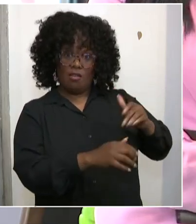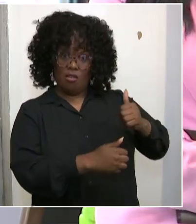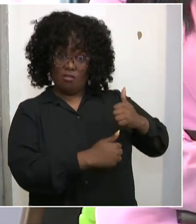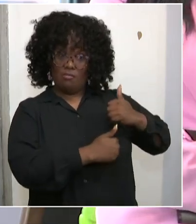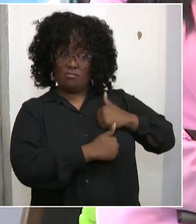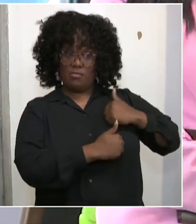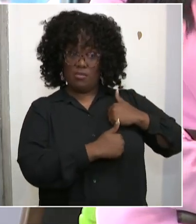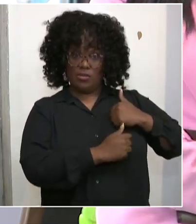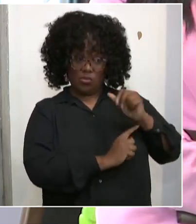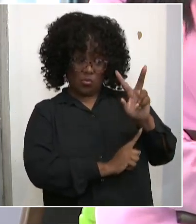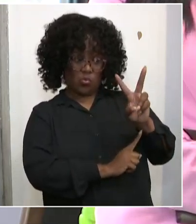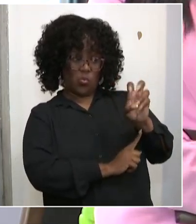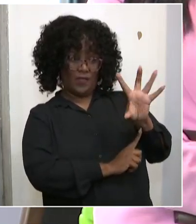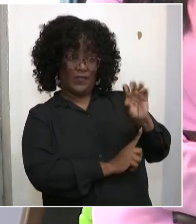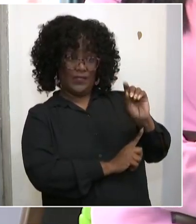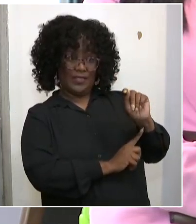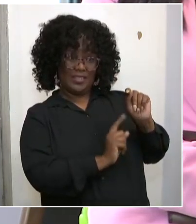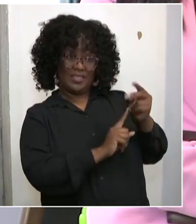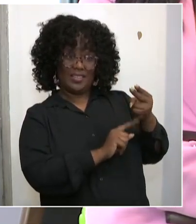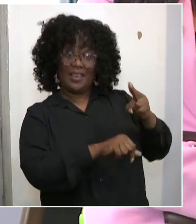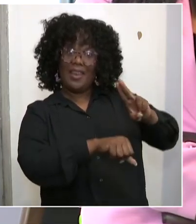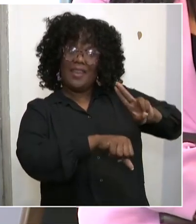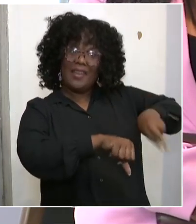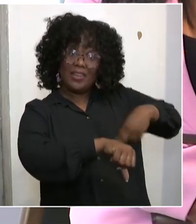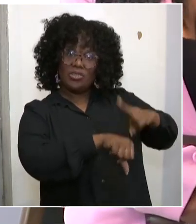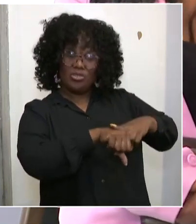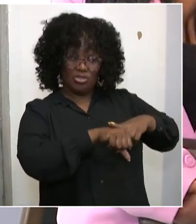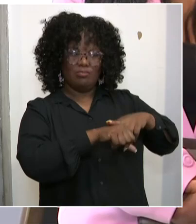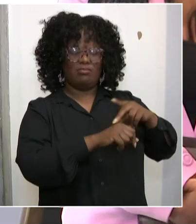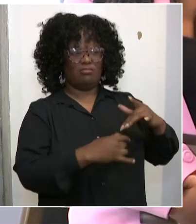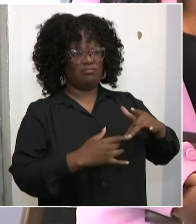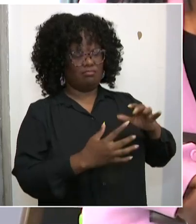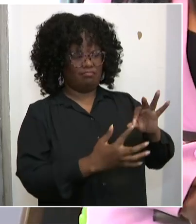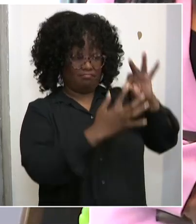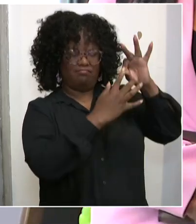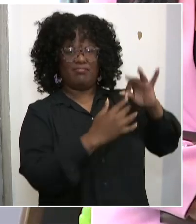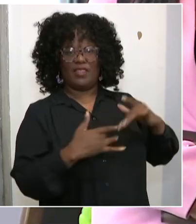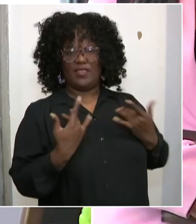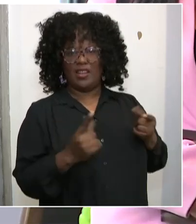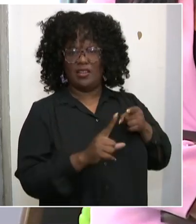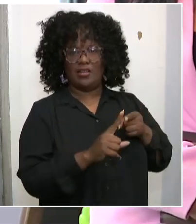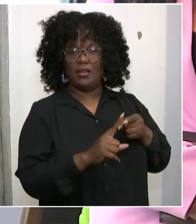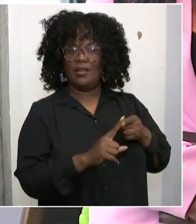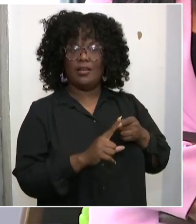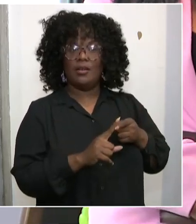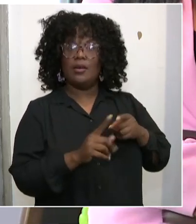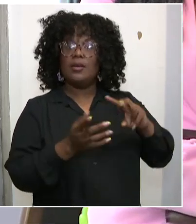which means a lot of federal resources and planning are, are over top of it.